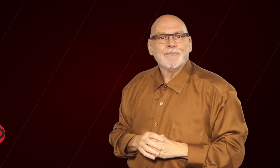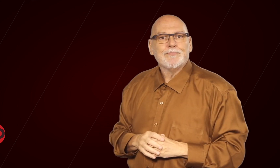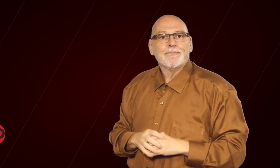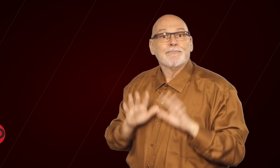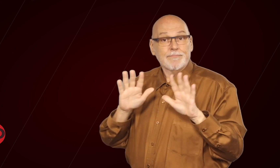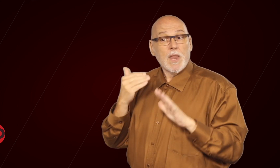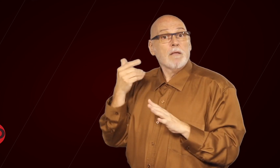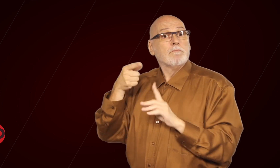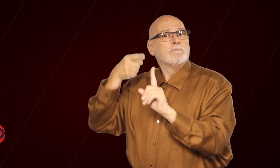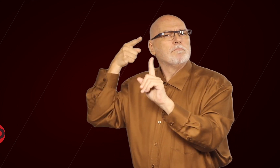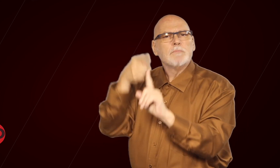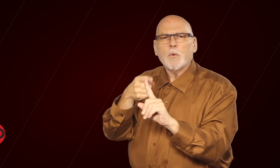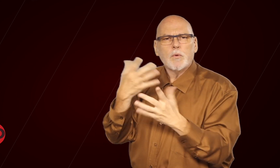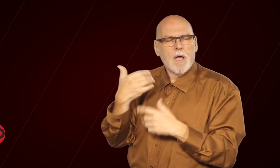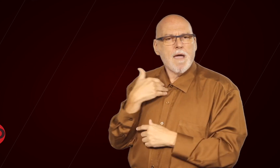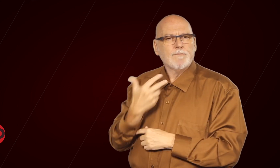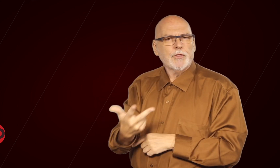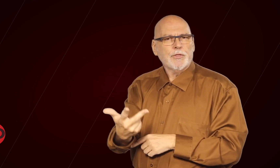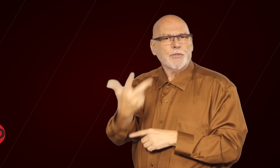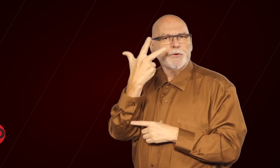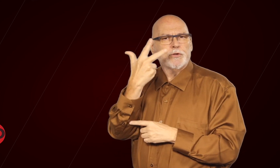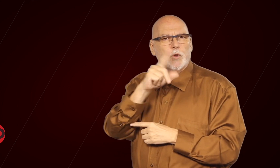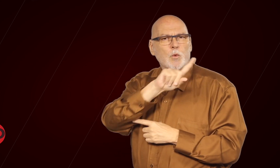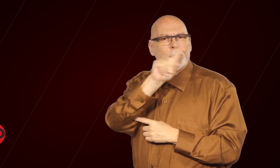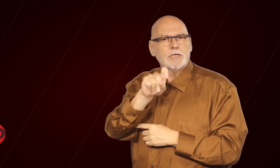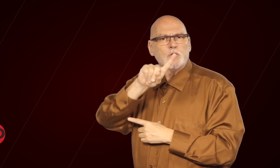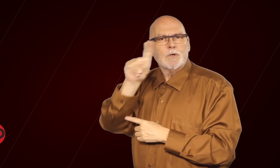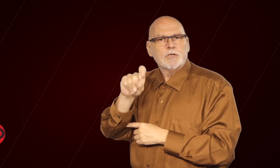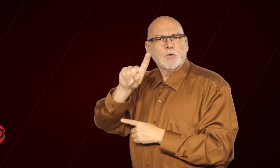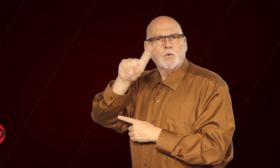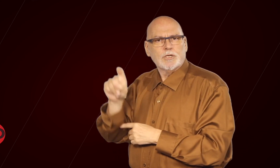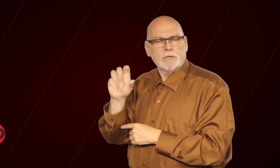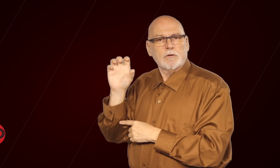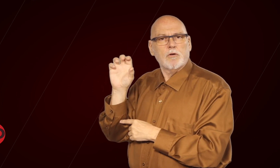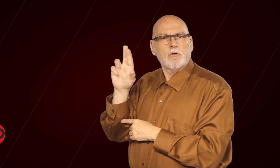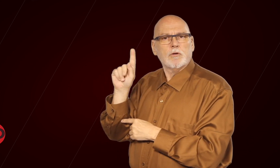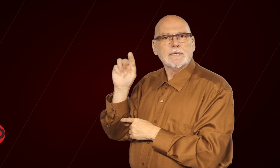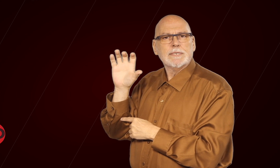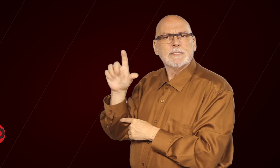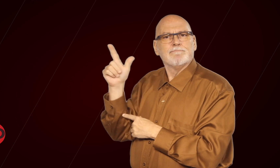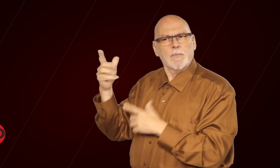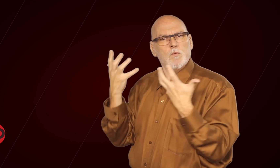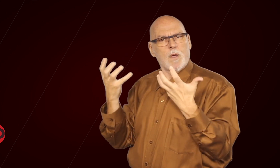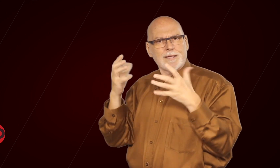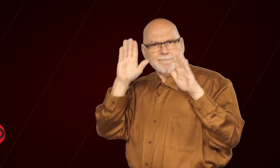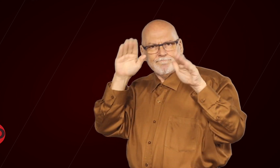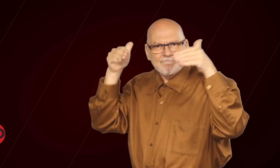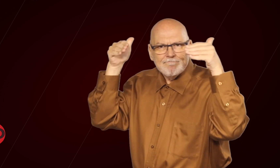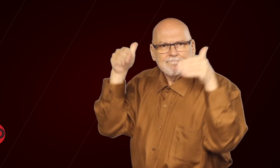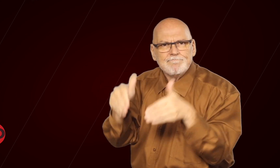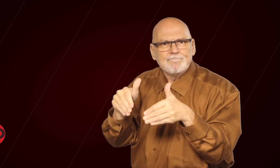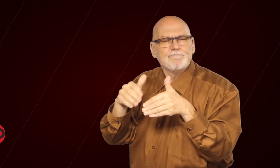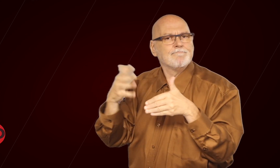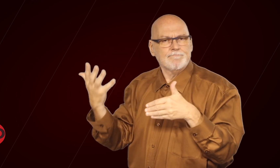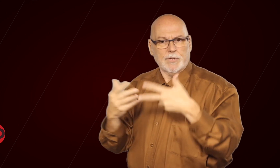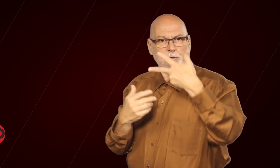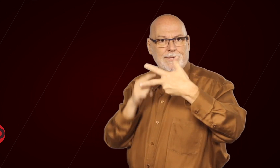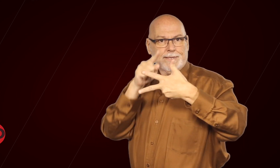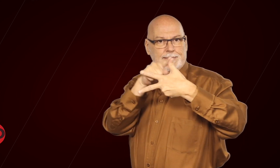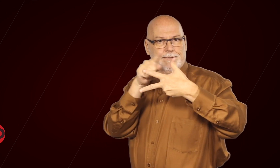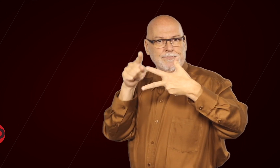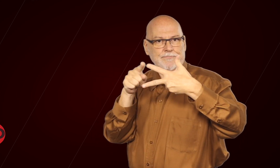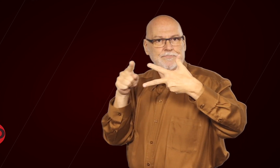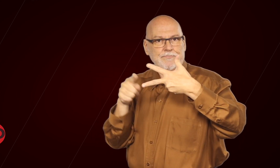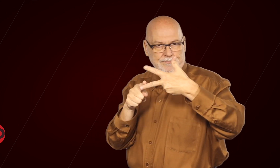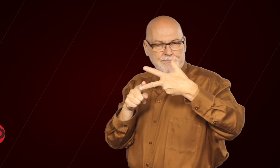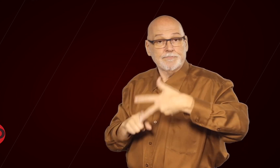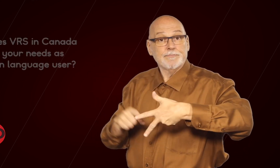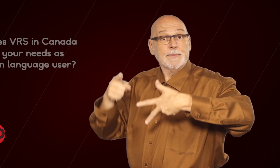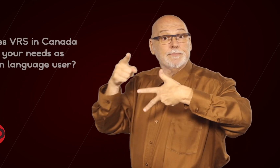The three questions CRTC was focusing on were: